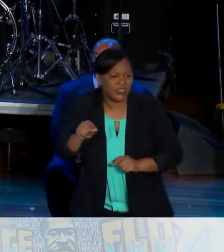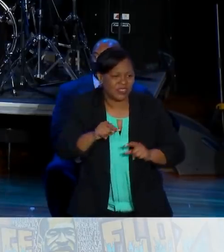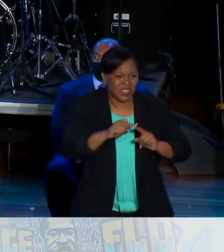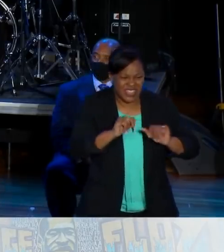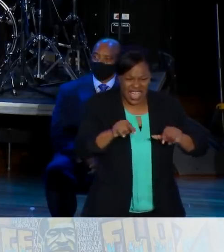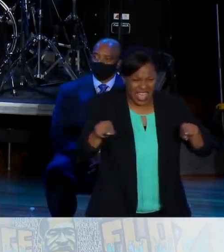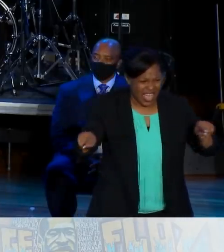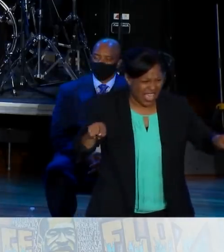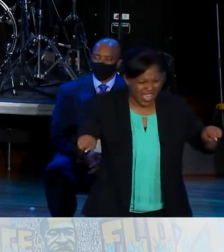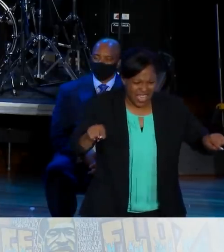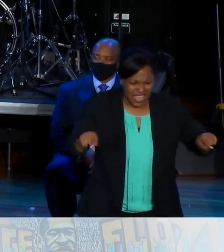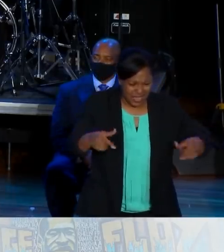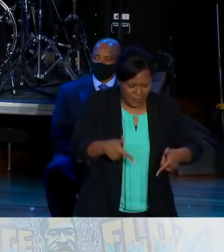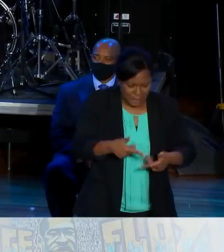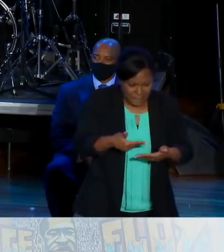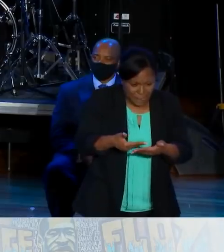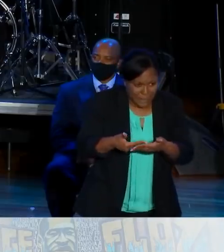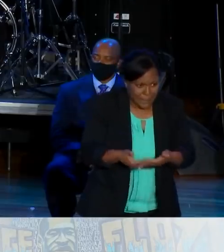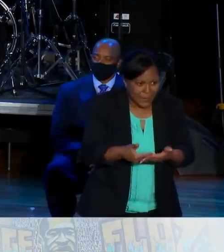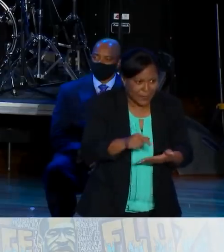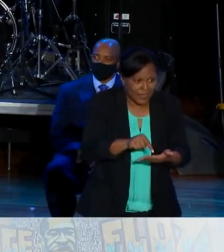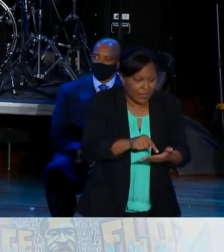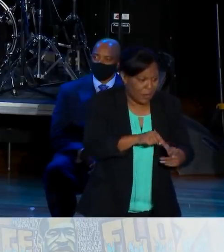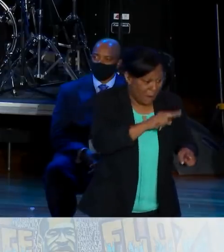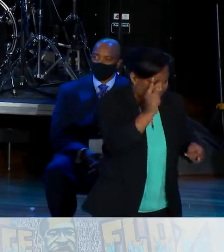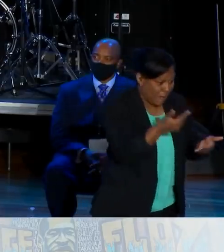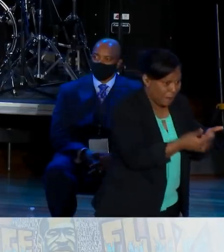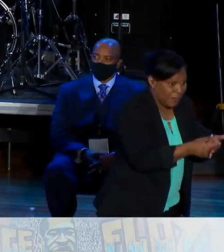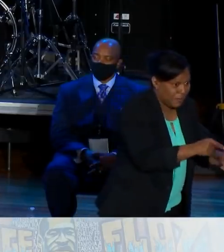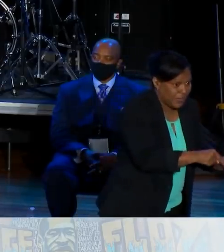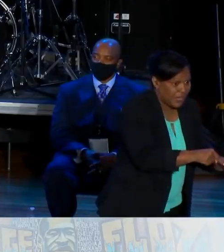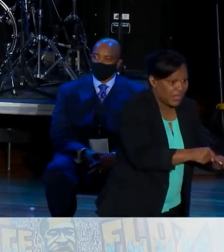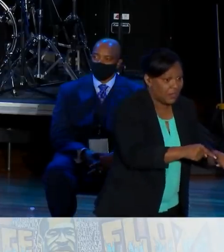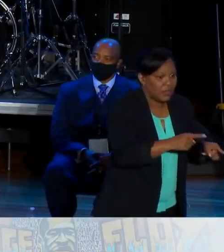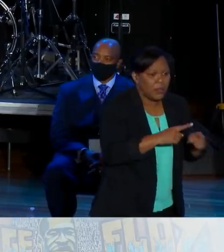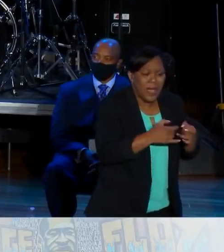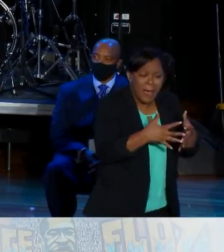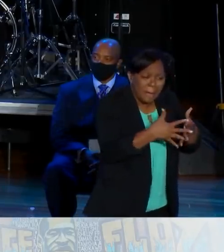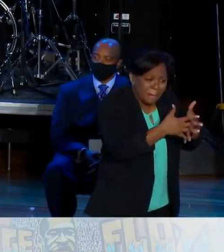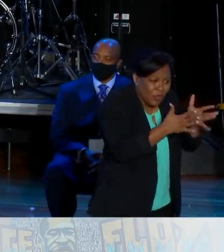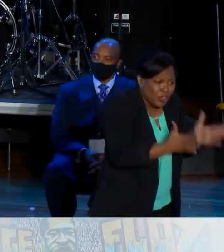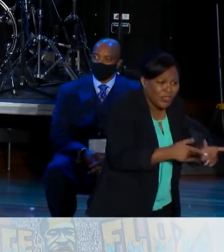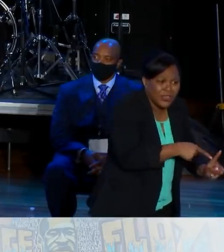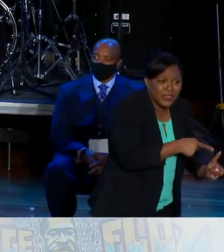ARTICULATE WHITE MOTHER, THE MOST AFFLUENT WHITE MOTHER,